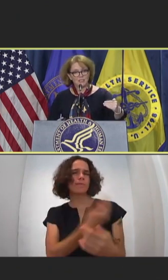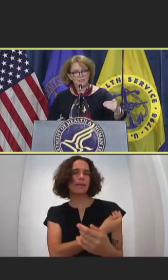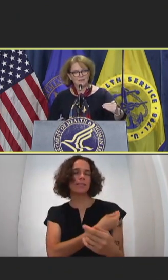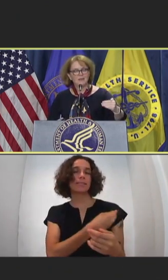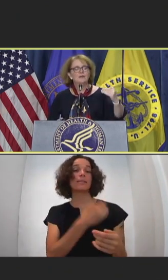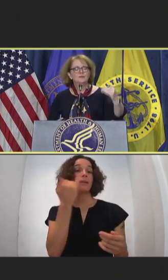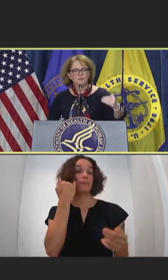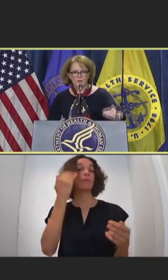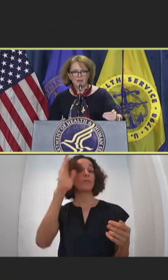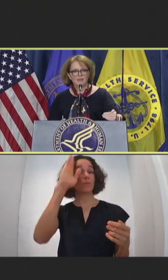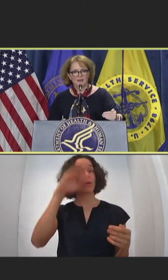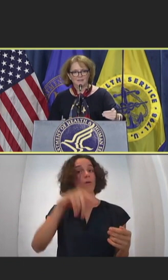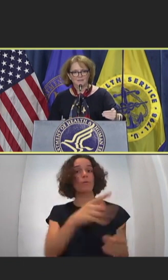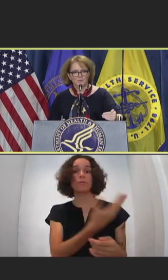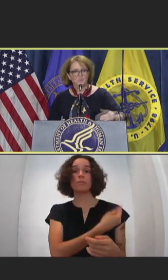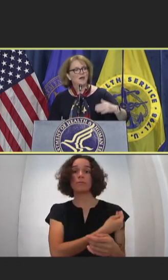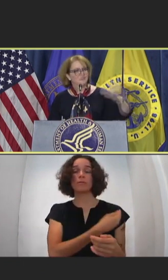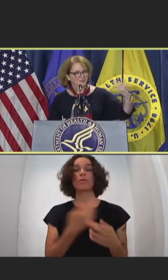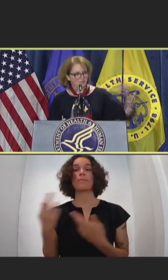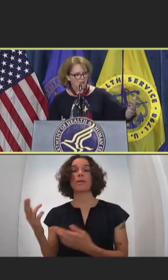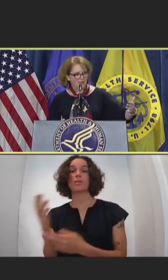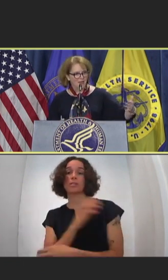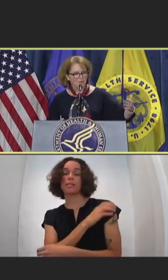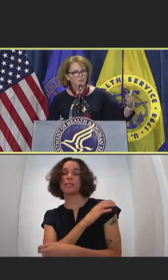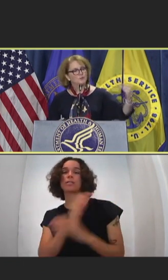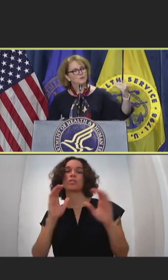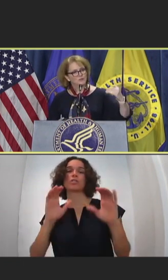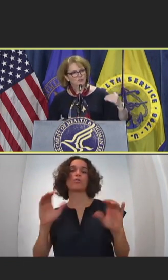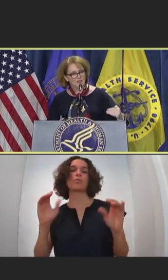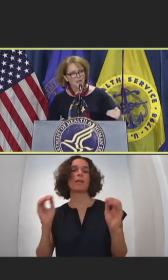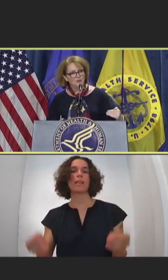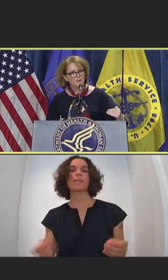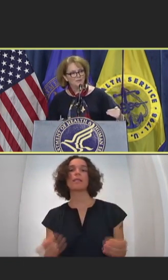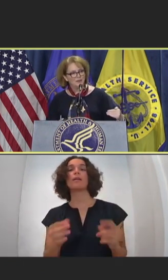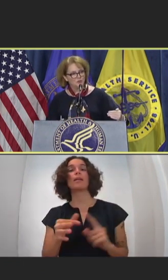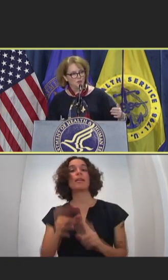is do nothing. Unless they're in a high-risk group such as a healthcare professional who